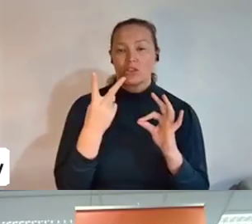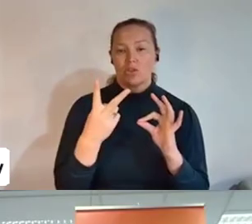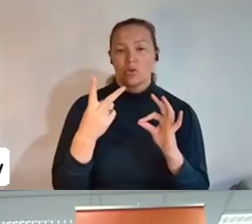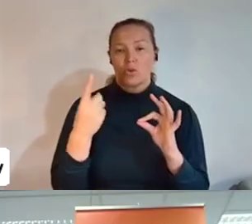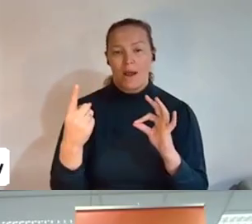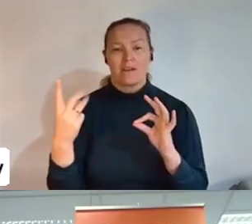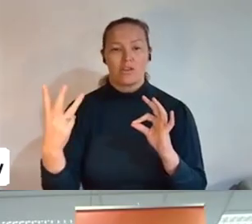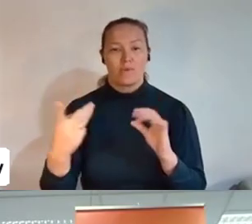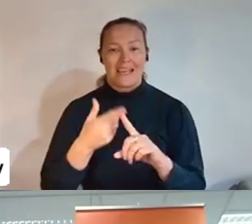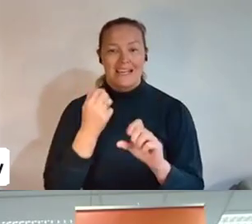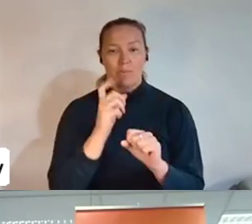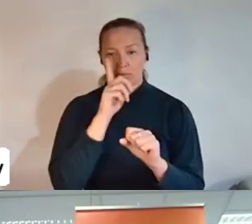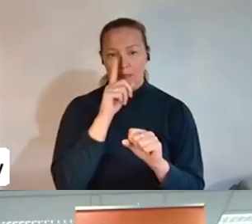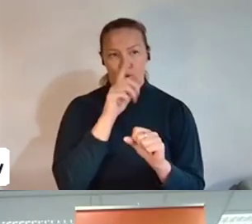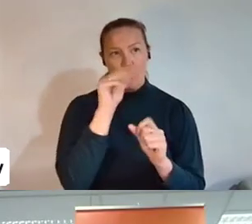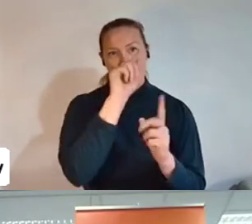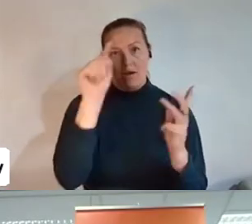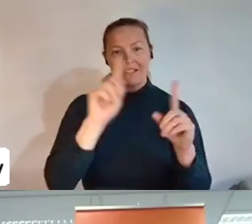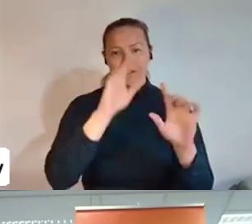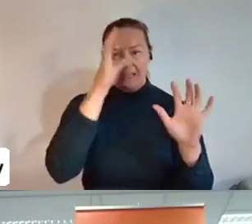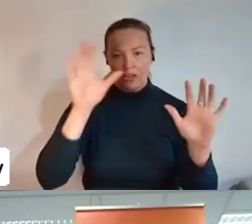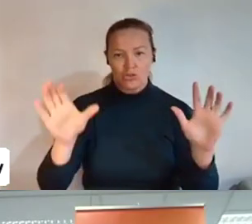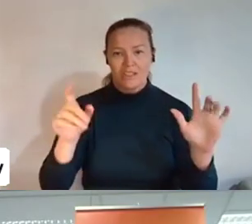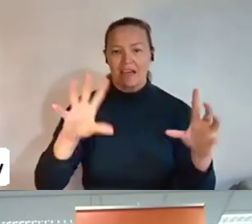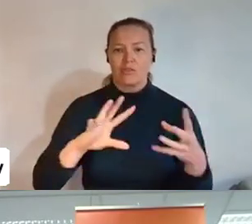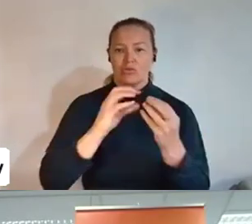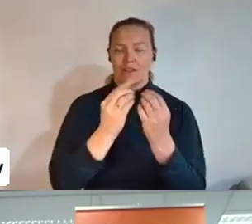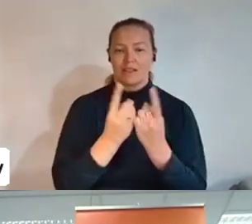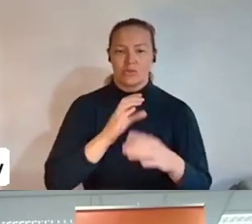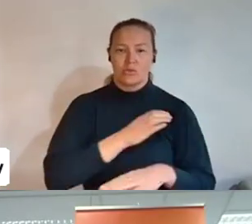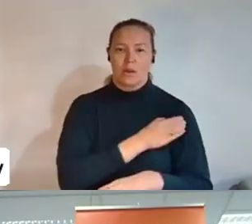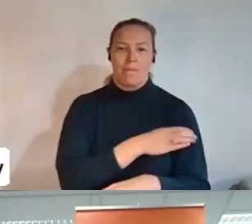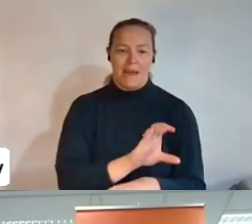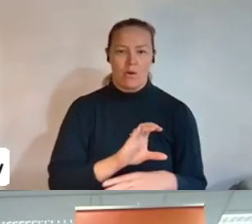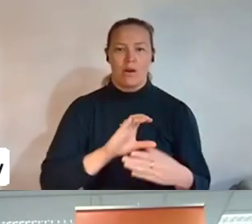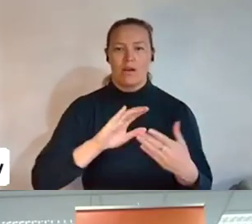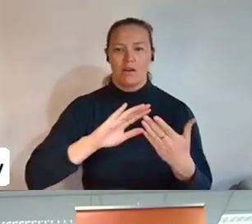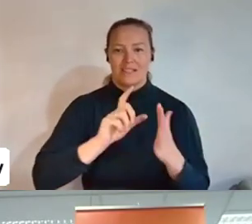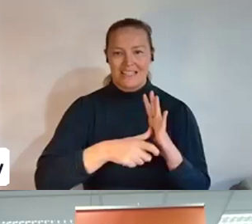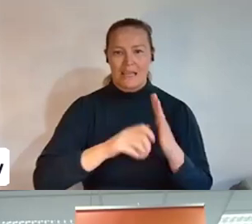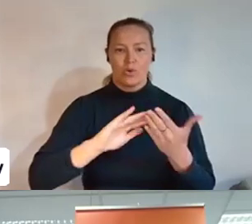around the world who have created something that is empowering communities with disability,